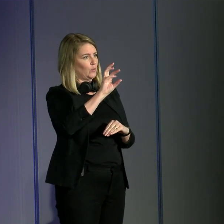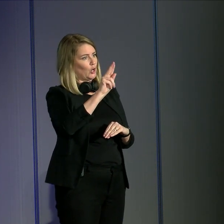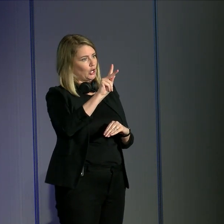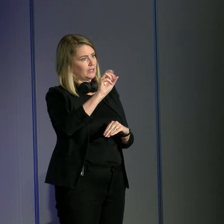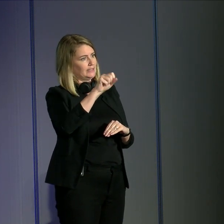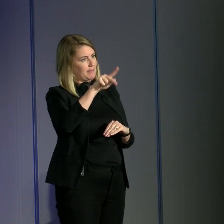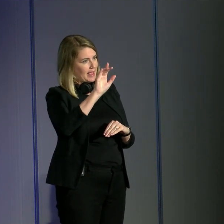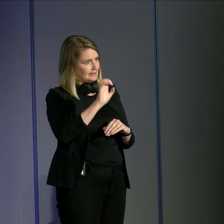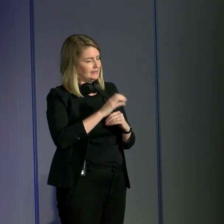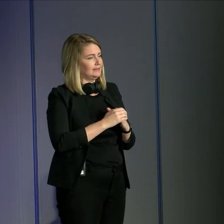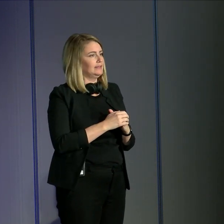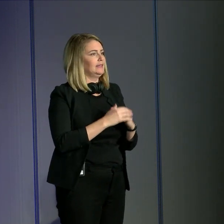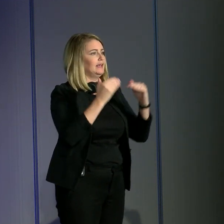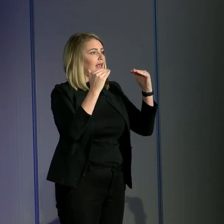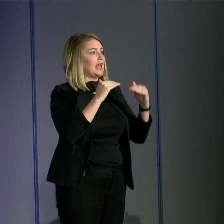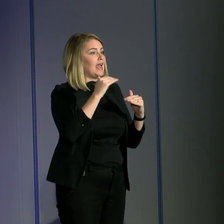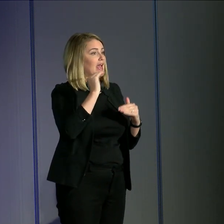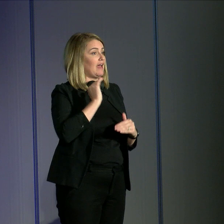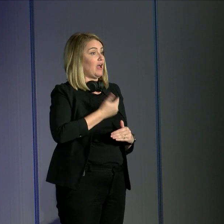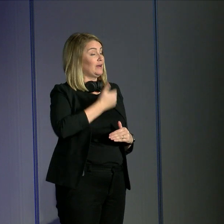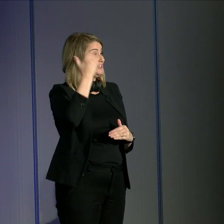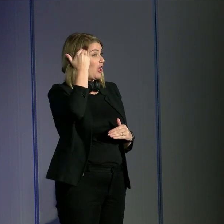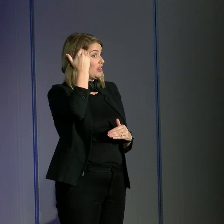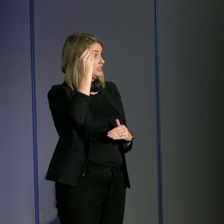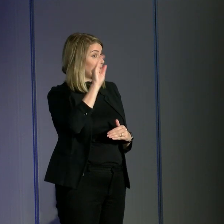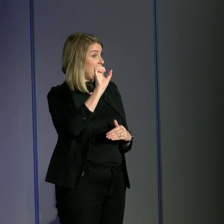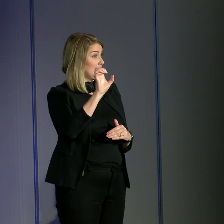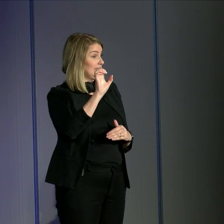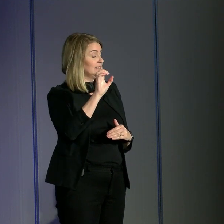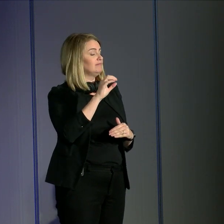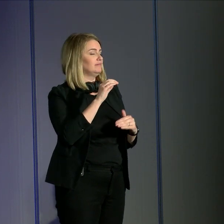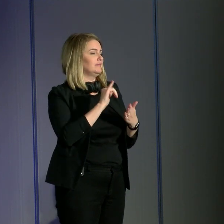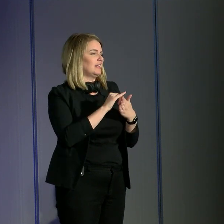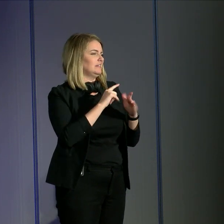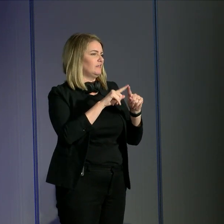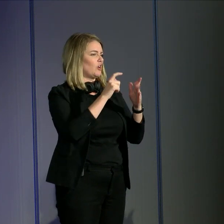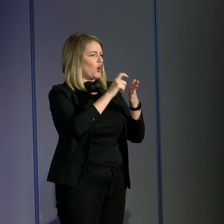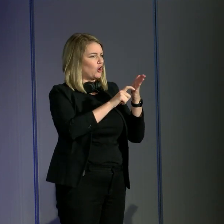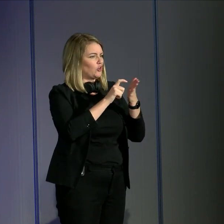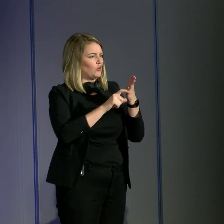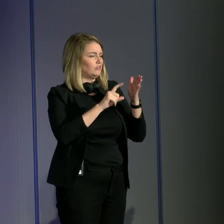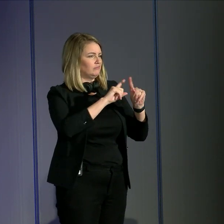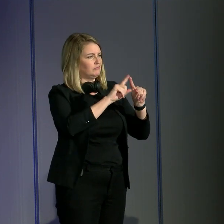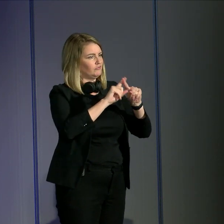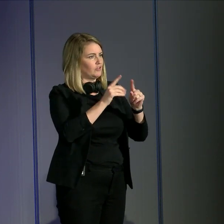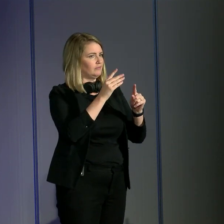We've got our knowledge base, which contains articles of all aspects of accessibility.